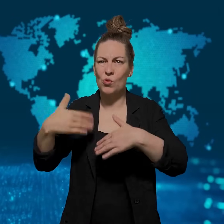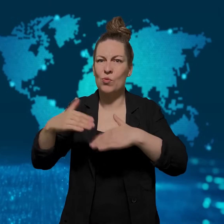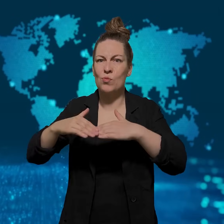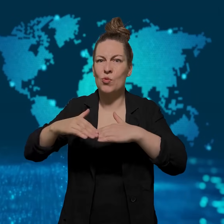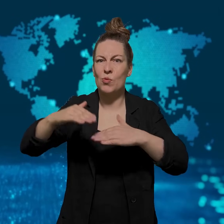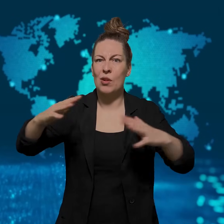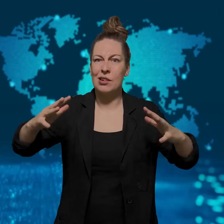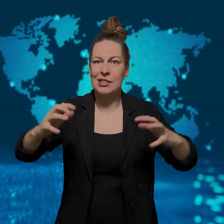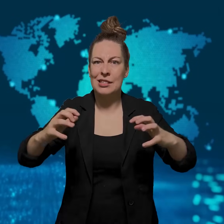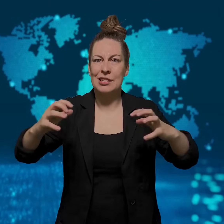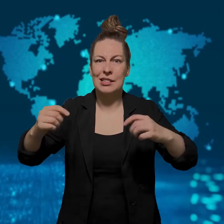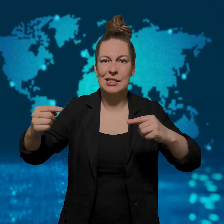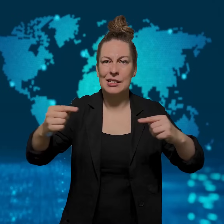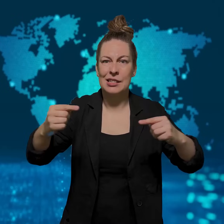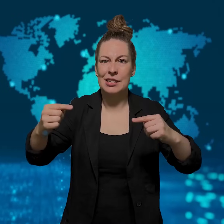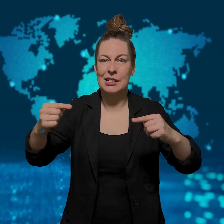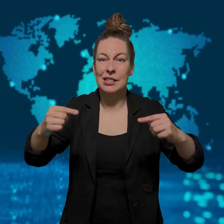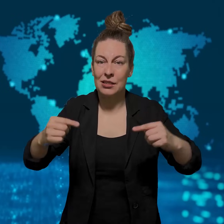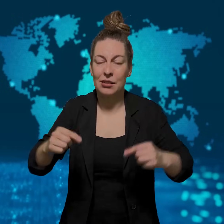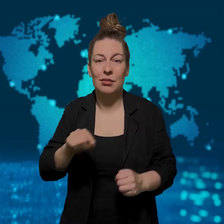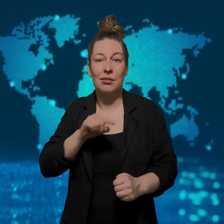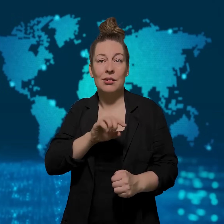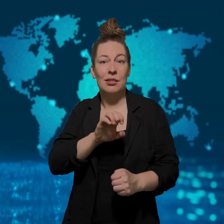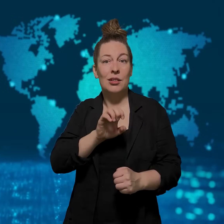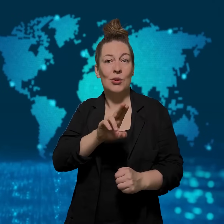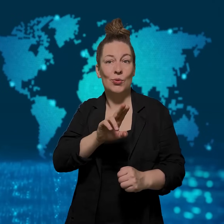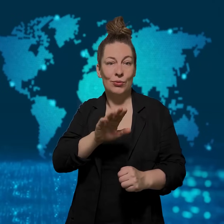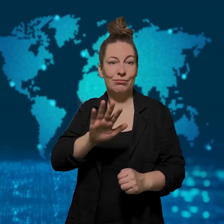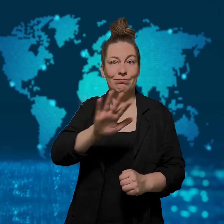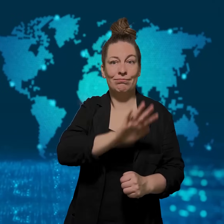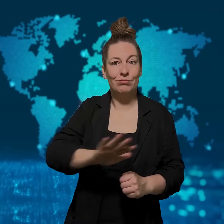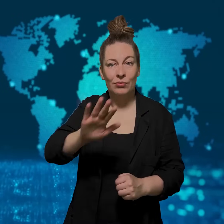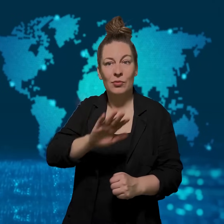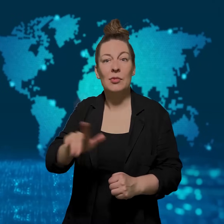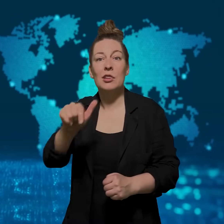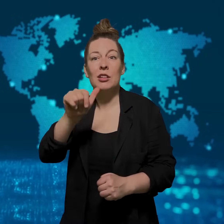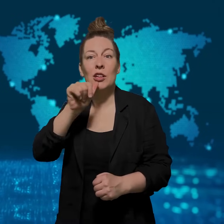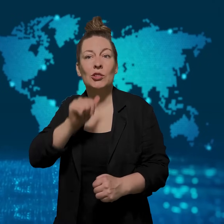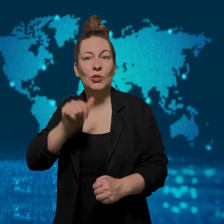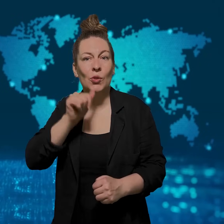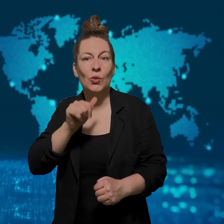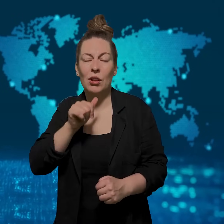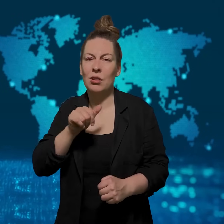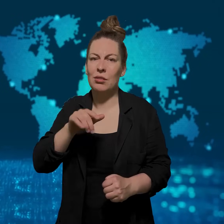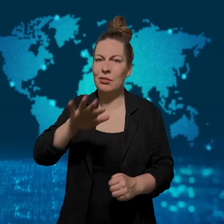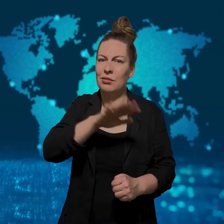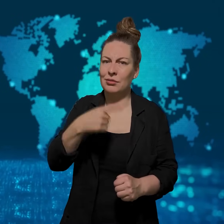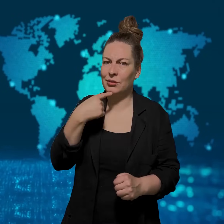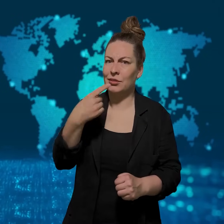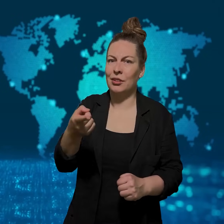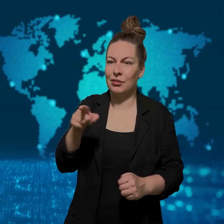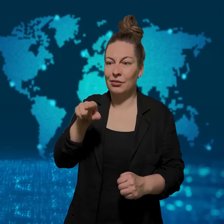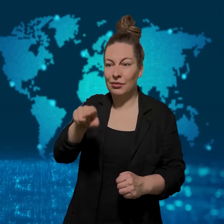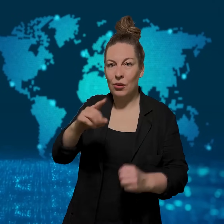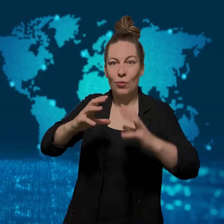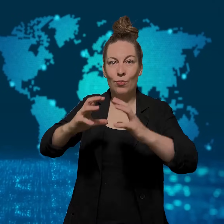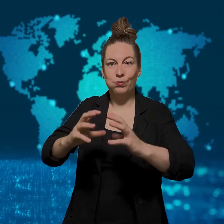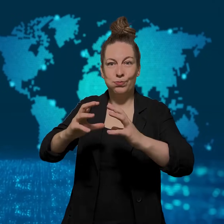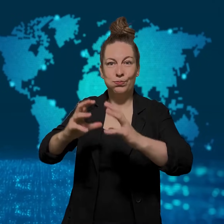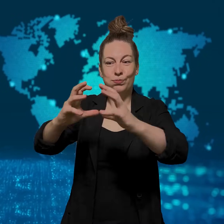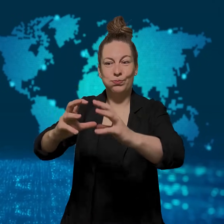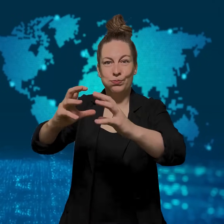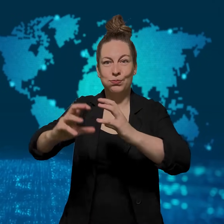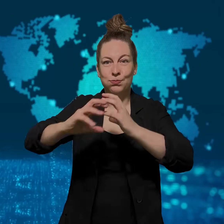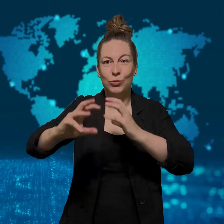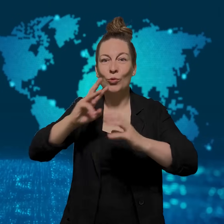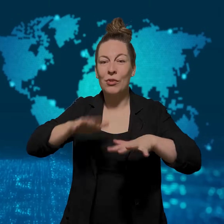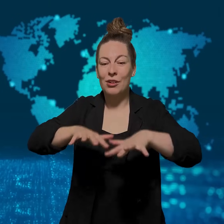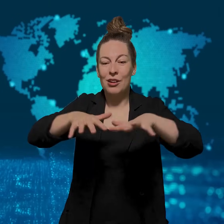Tensions over the board have continued to rise since an invasion began.